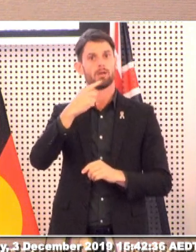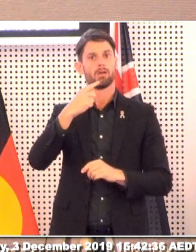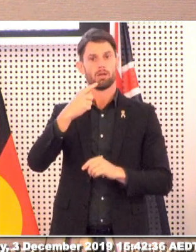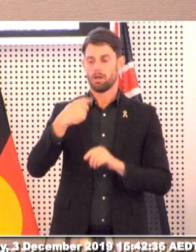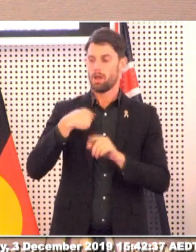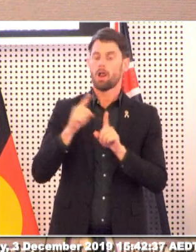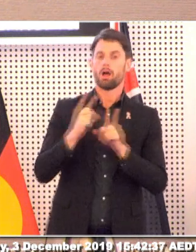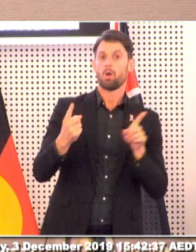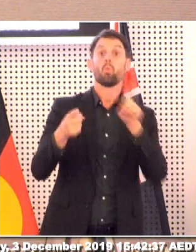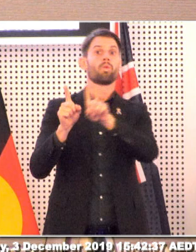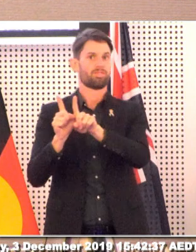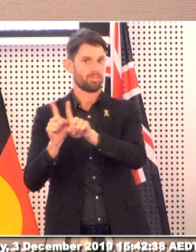trained – a trained visitor.